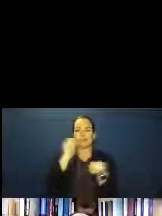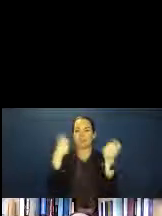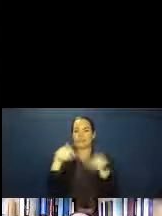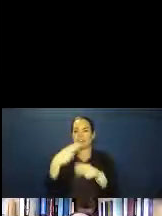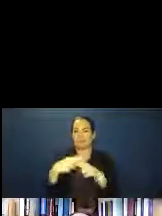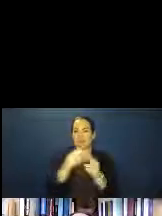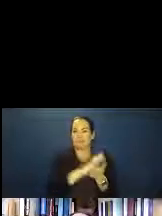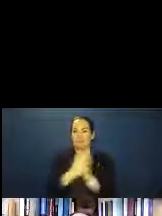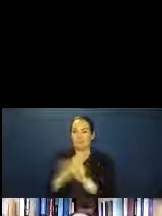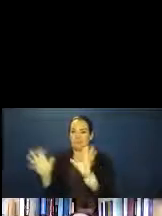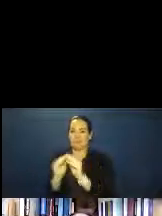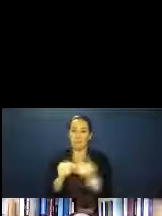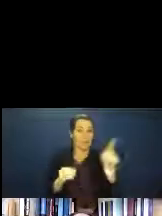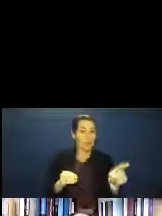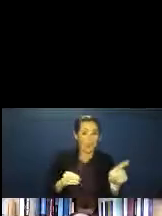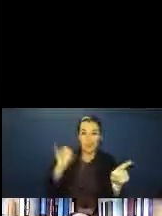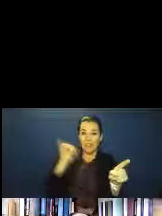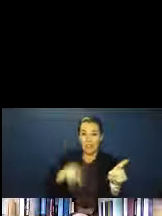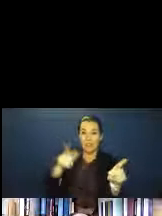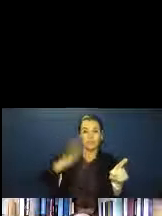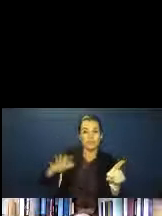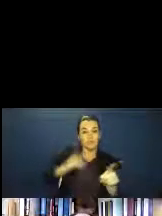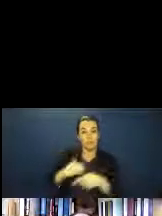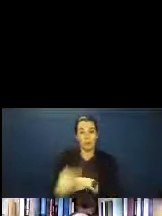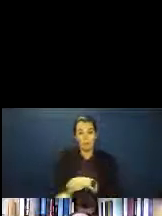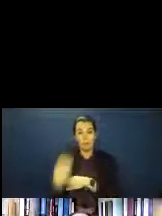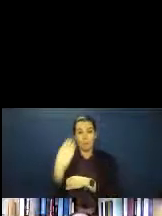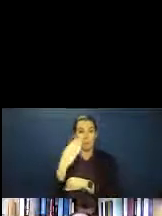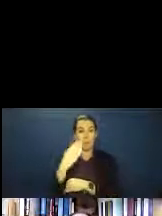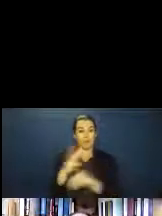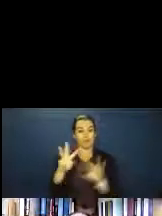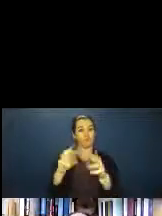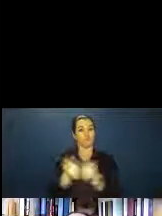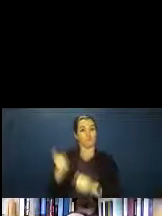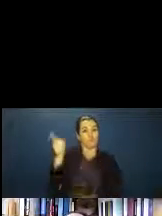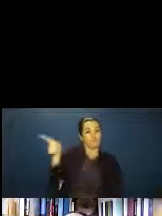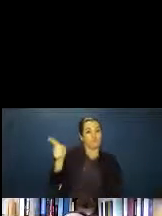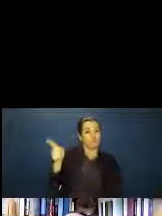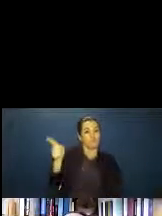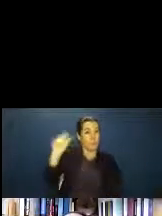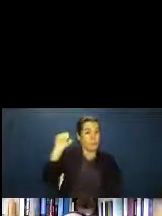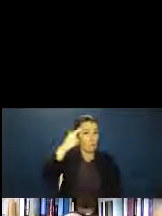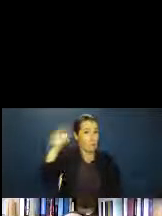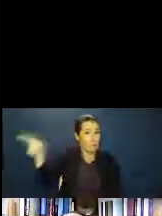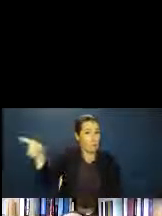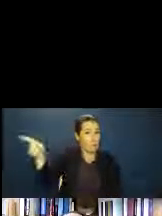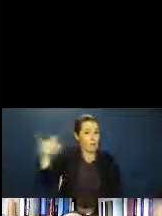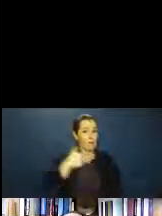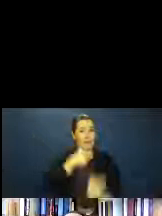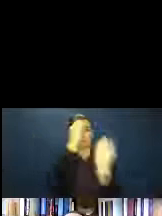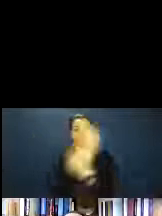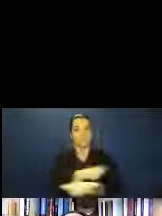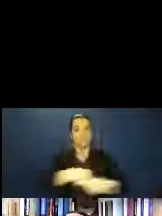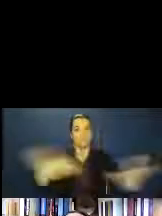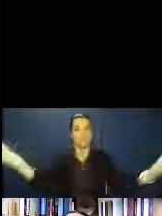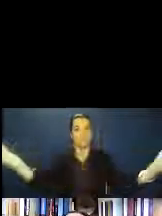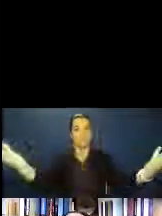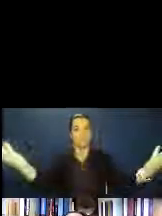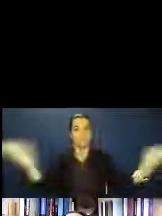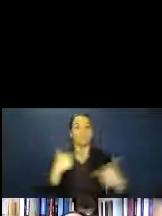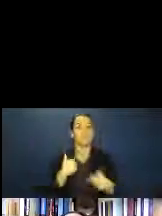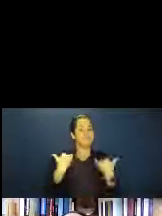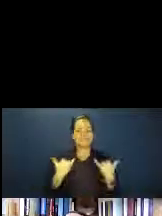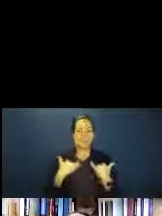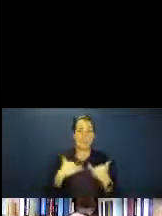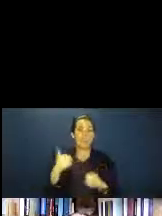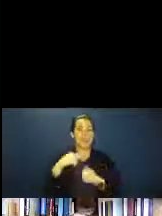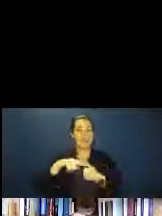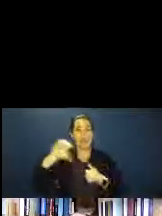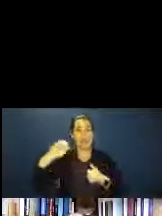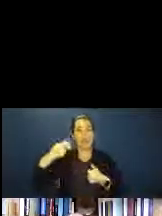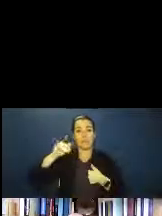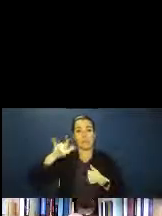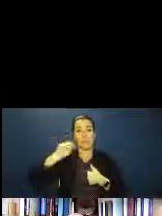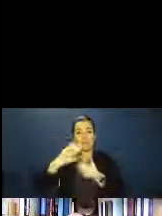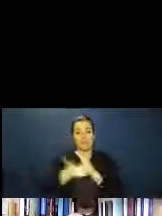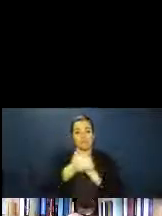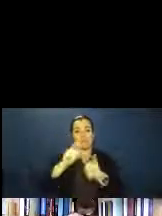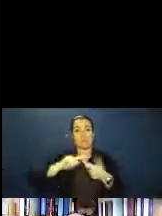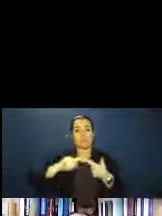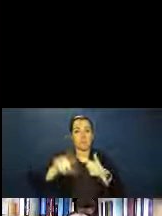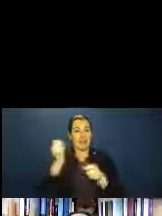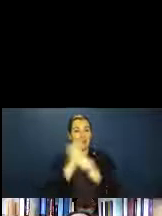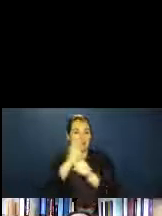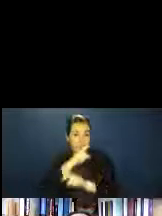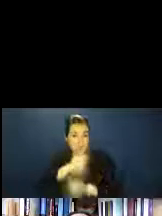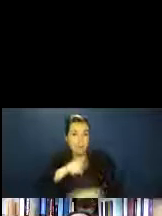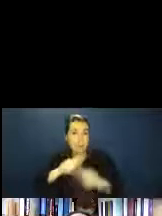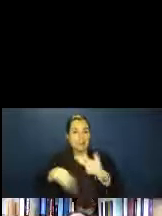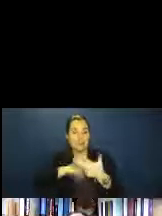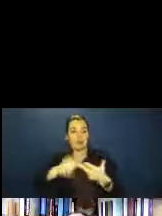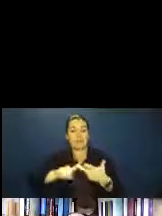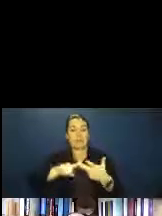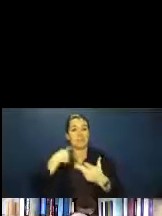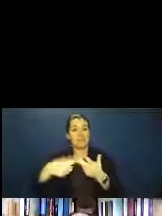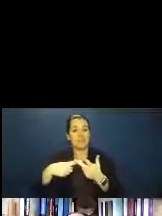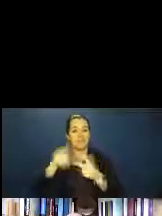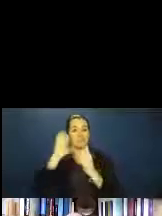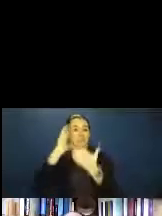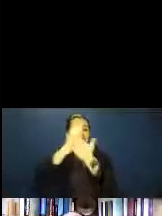Or the toll free number if you're interested in more information. I'm going to turn it over to the moderator, which is me. I'm going to go back up to the front slide. Welcome, everybody, to the Annual Disability Statistics Compendium. We're going to start calling it